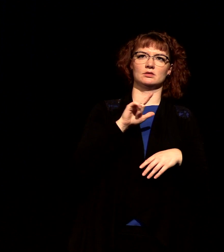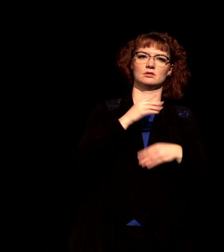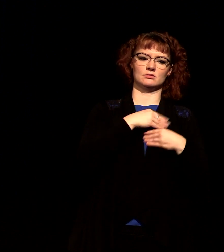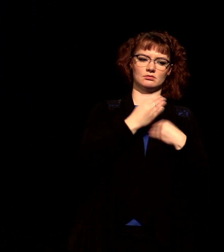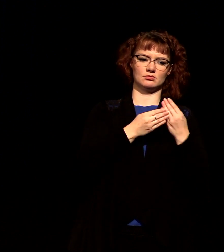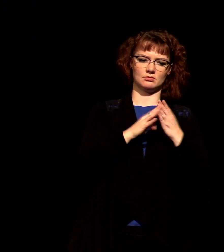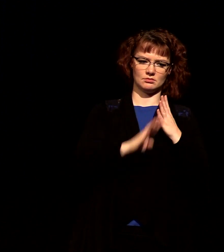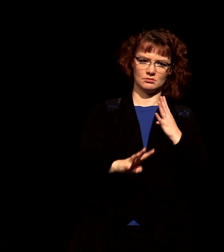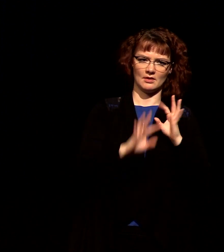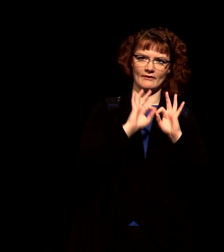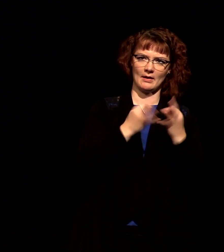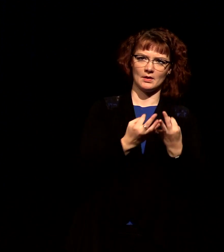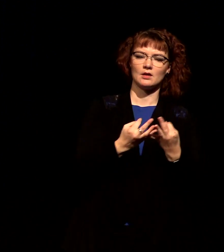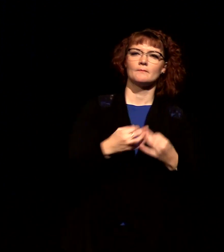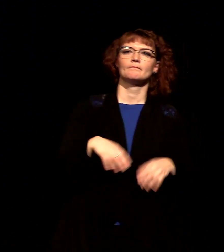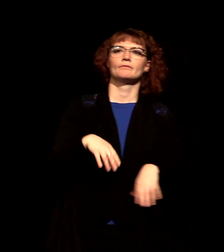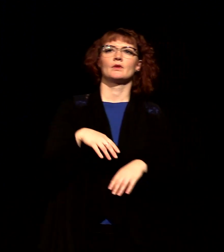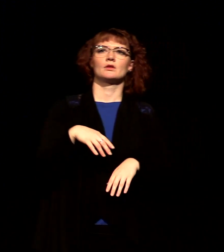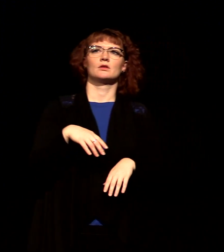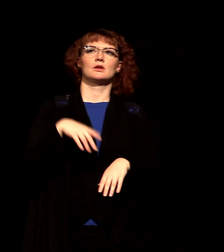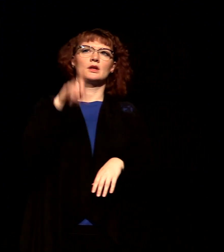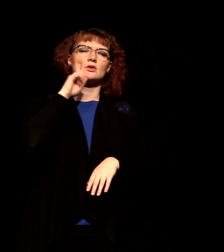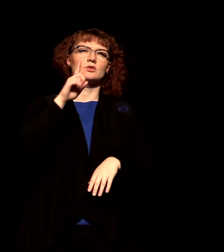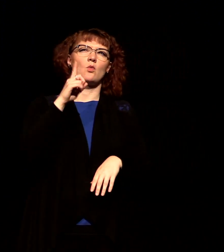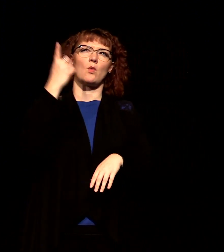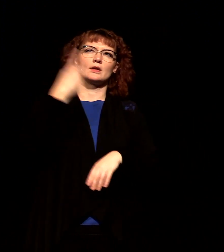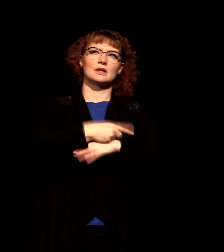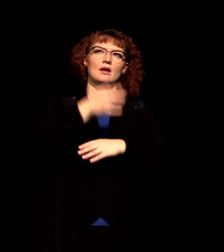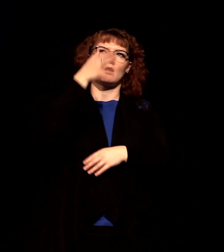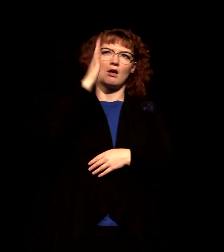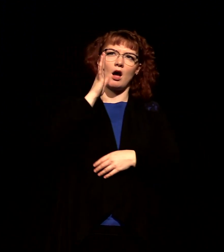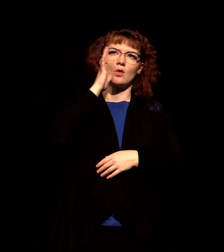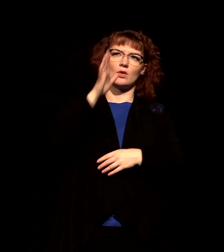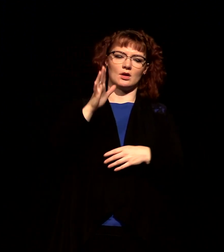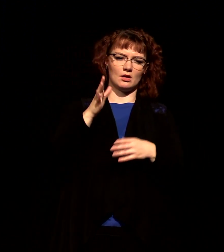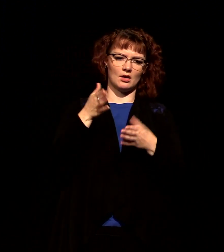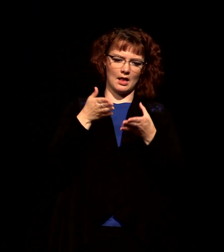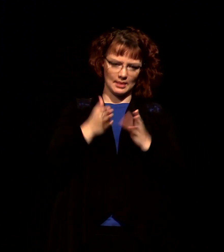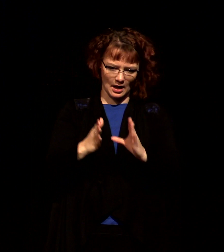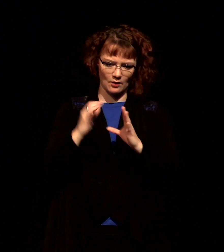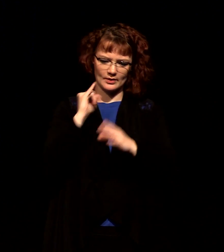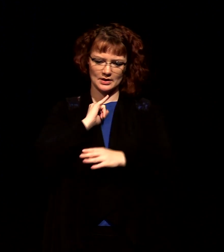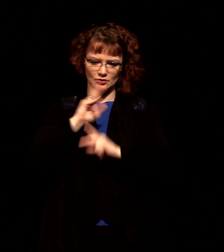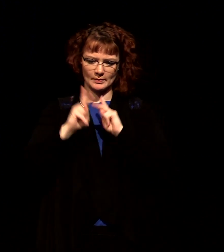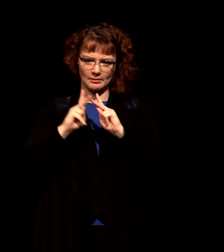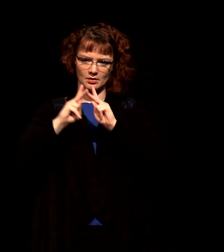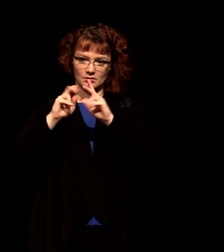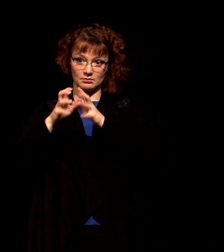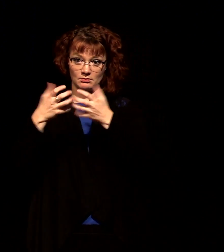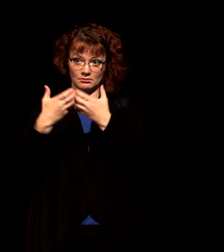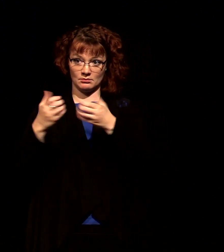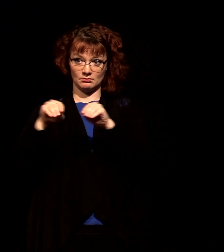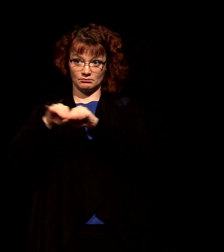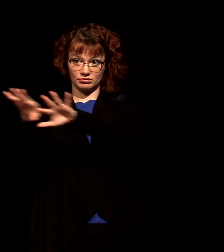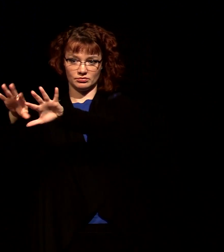he also hears that a day is going to come when God is going to take the Israelites back to their land. And finally the day